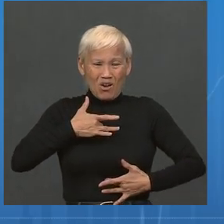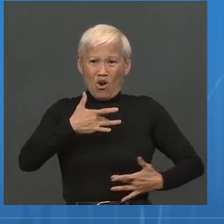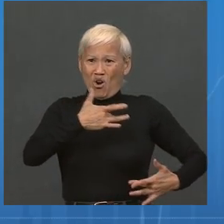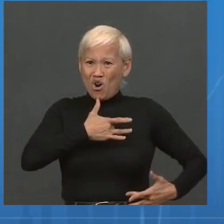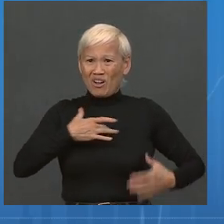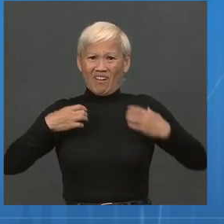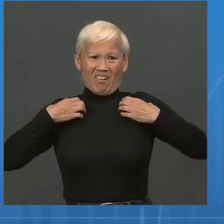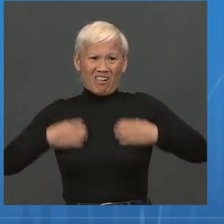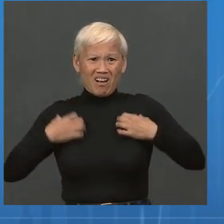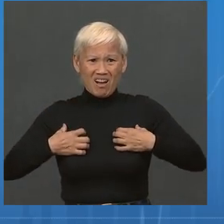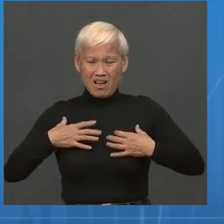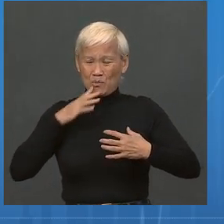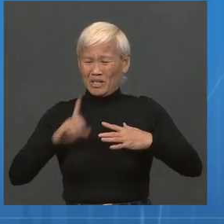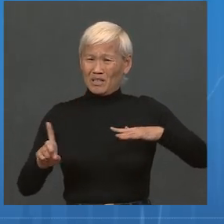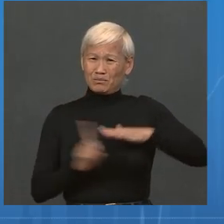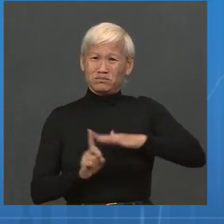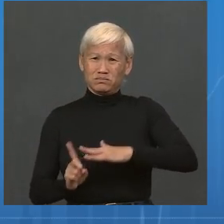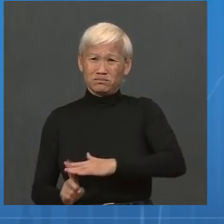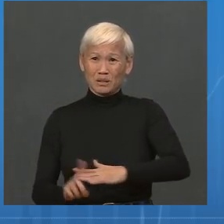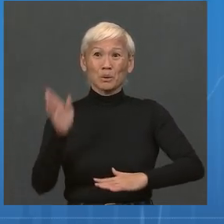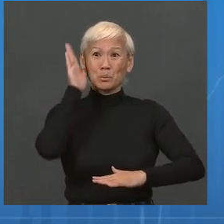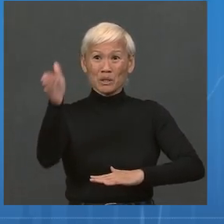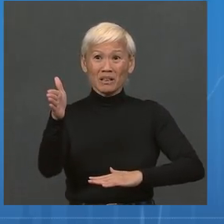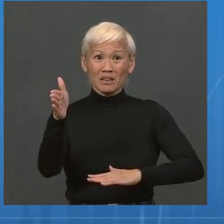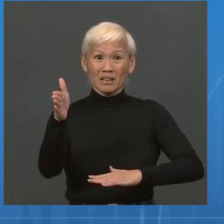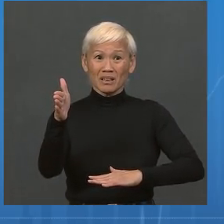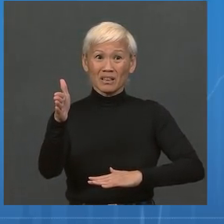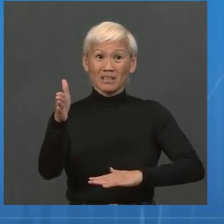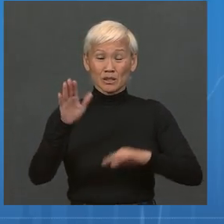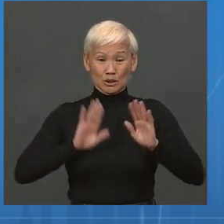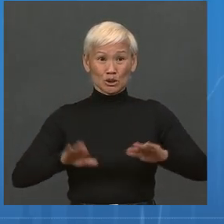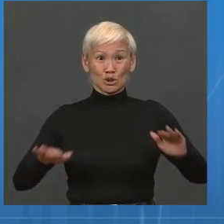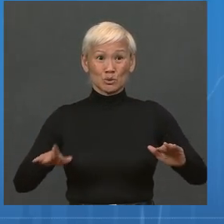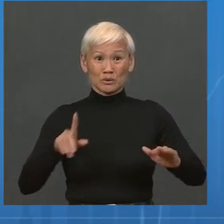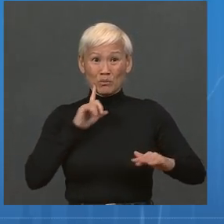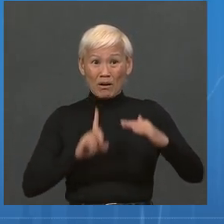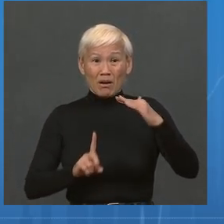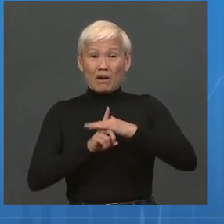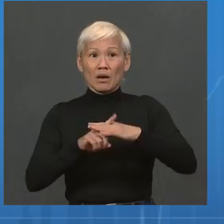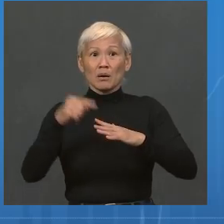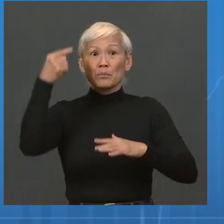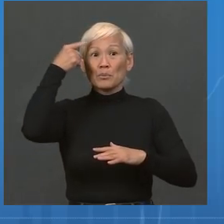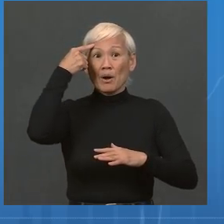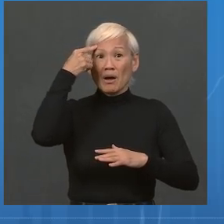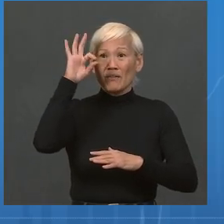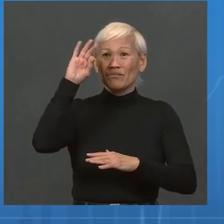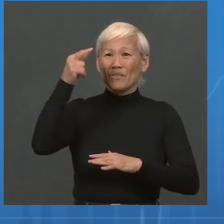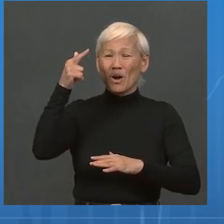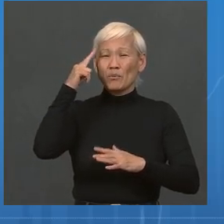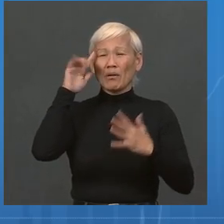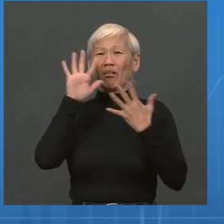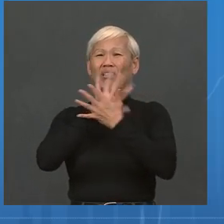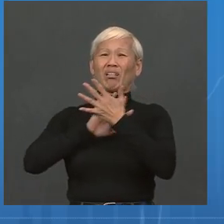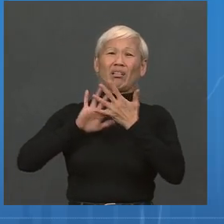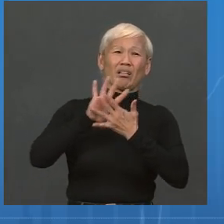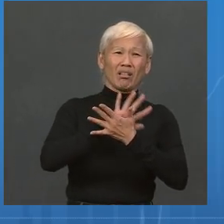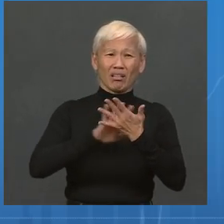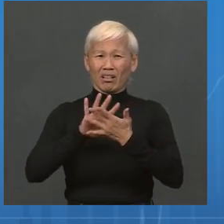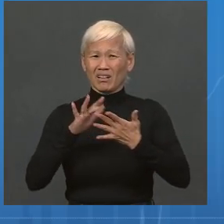where symptoms like shortness of breath, fatigue, and brain fog stretch out for weeks or even months. There are also the effects of COVID-19